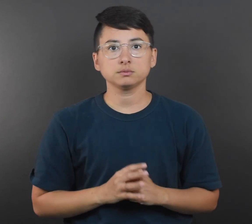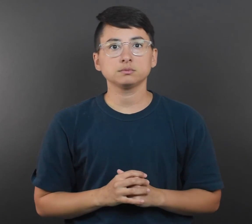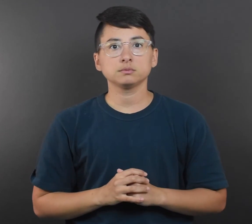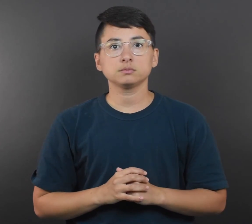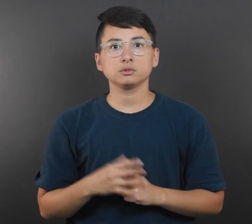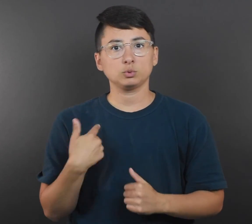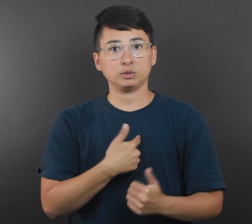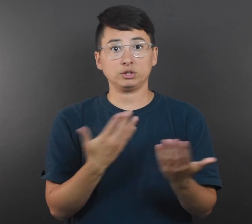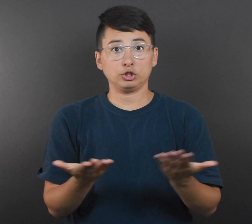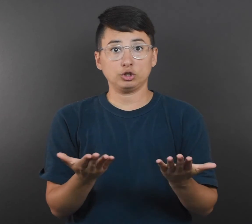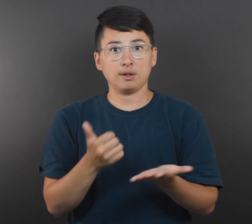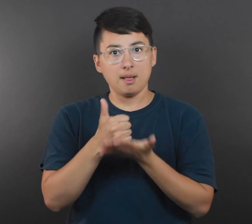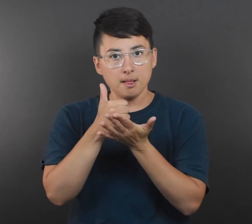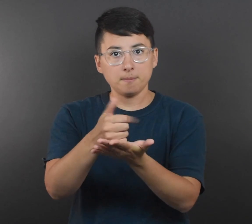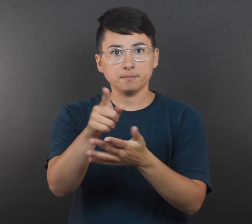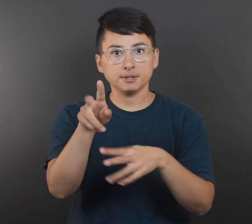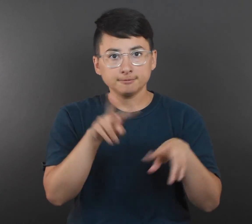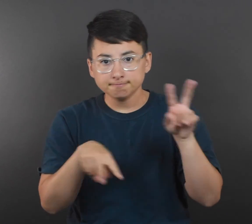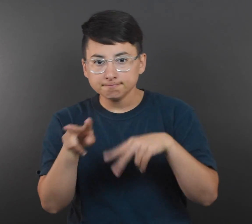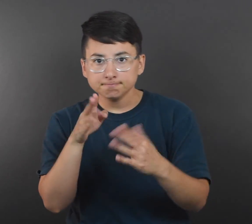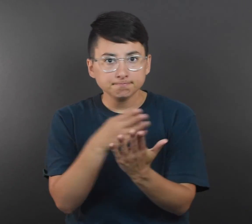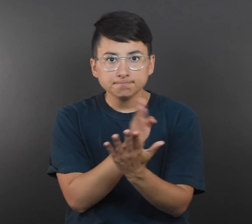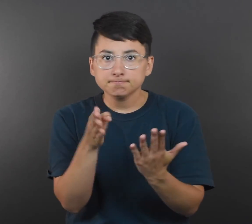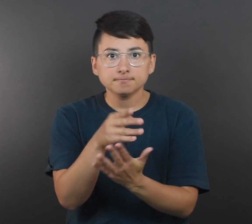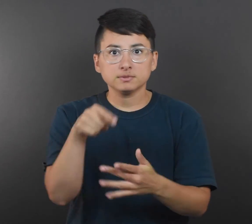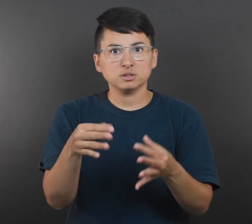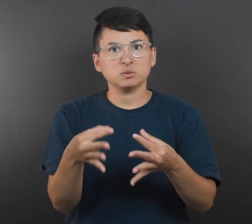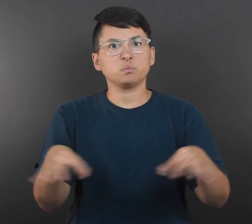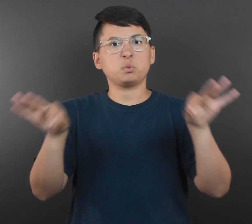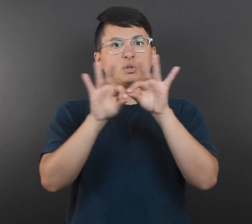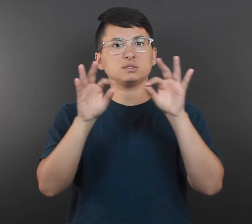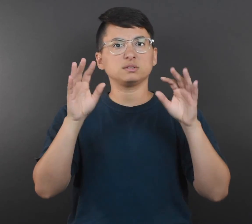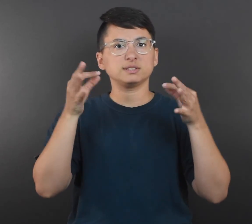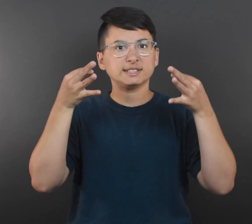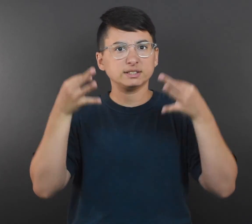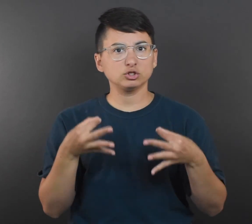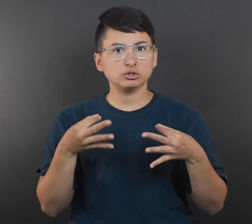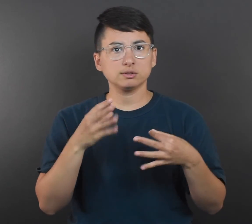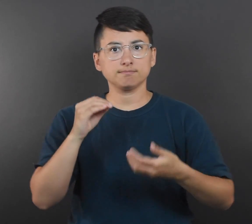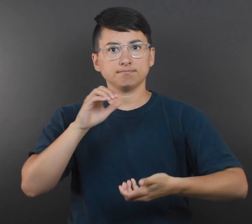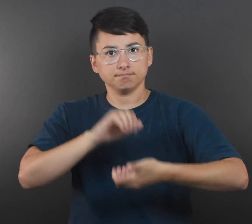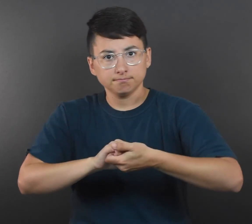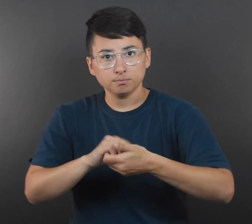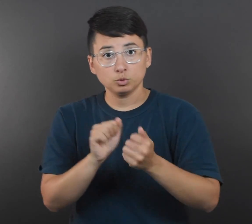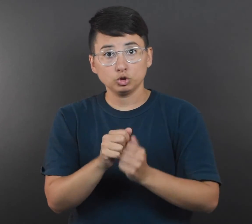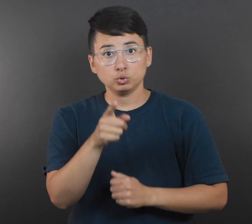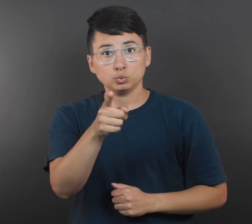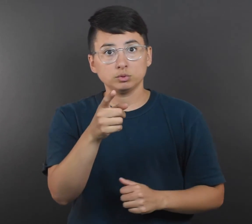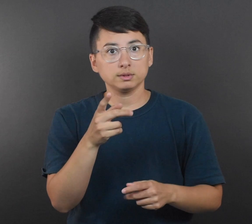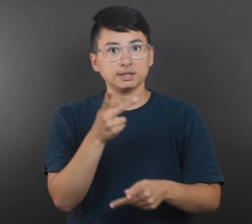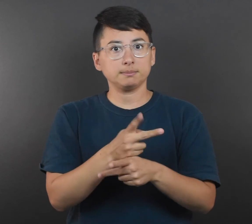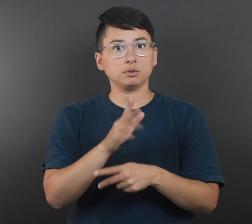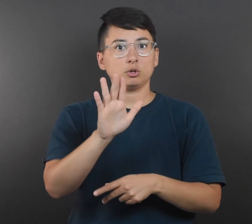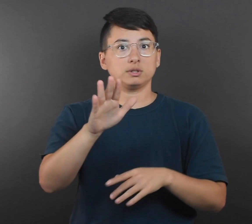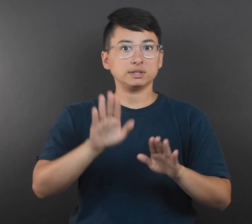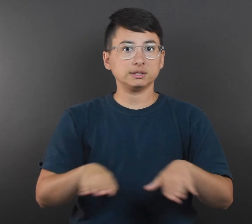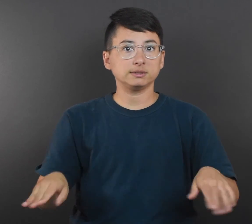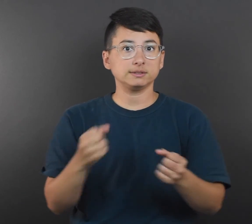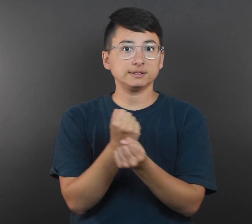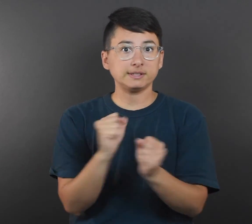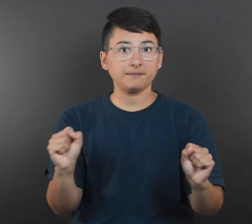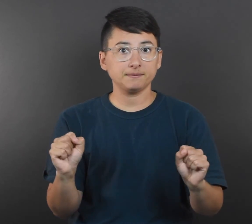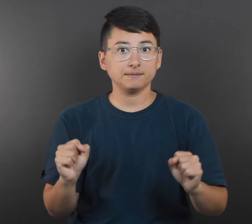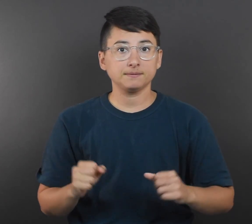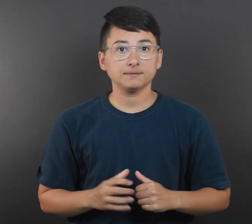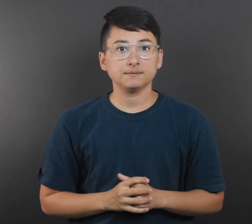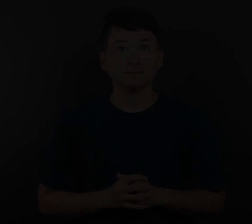and to partner with you to keep your kids safe and healthy.”